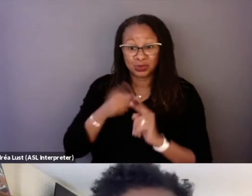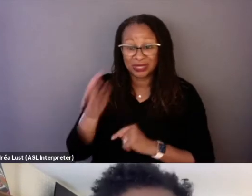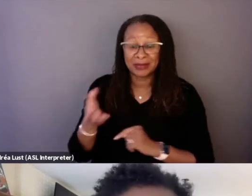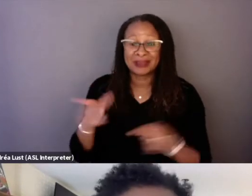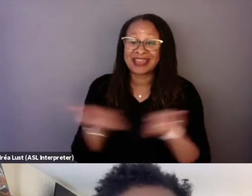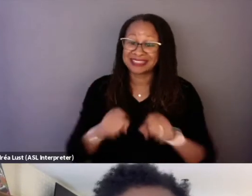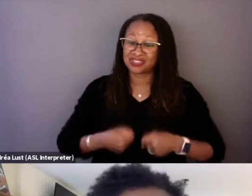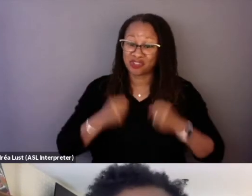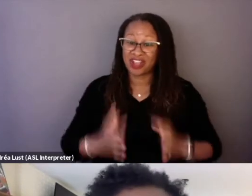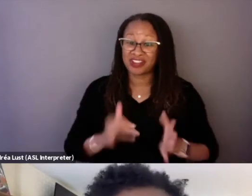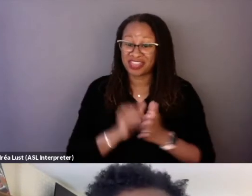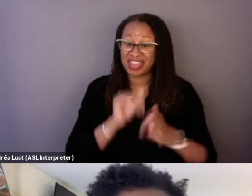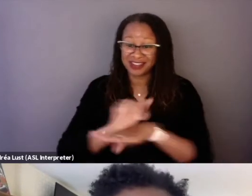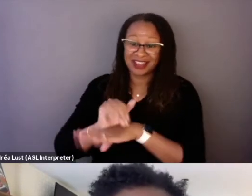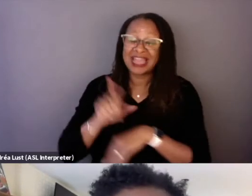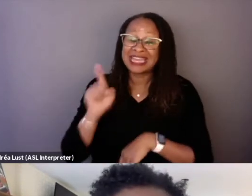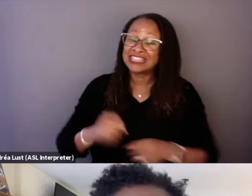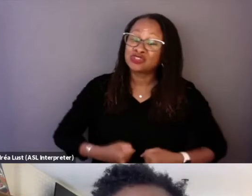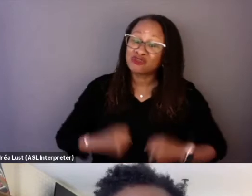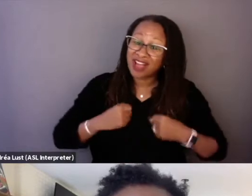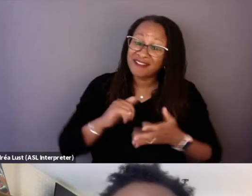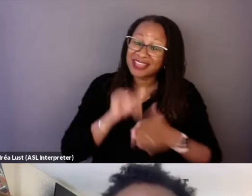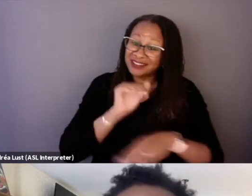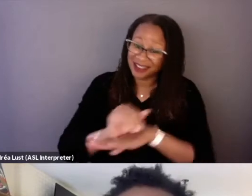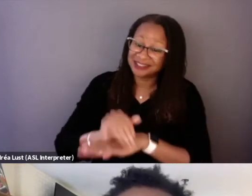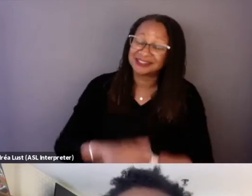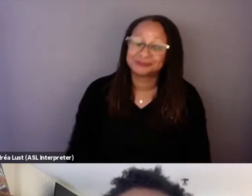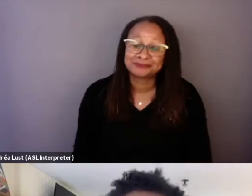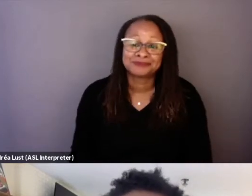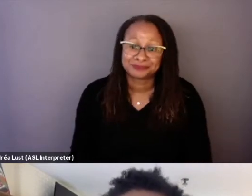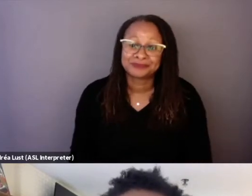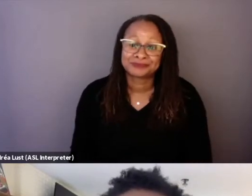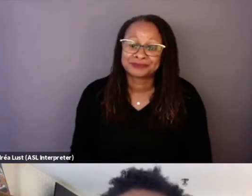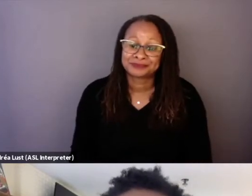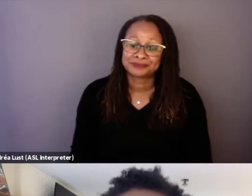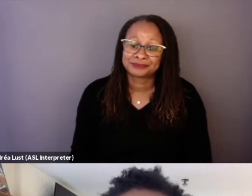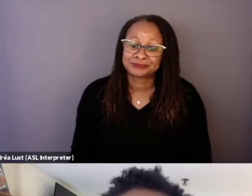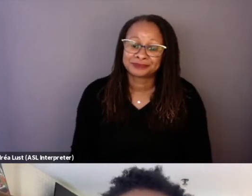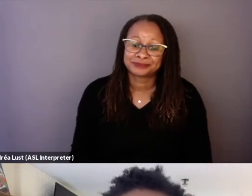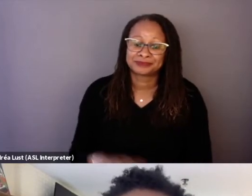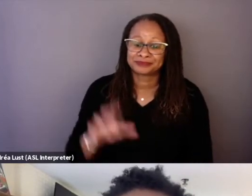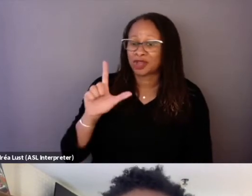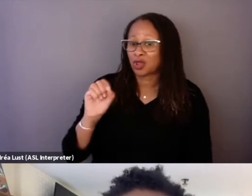I mean, he was the survivor of that night. Yeah, just to add on,